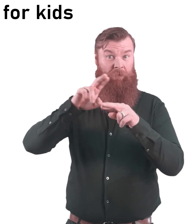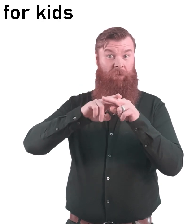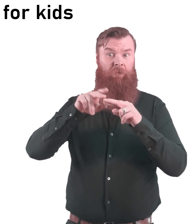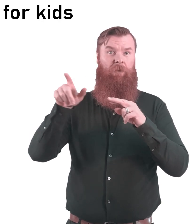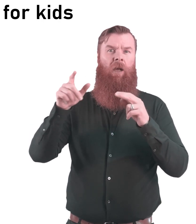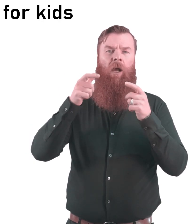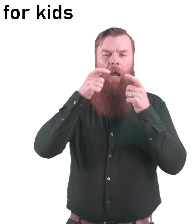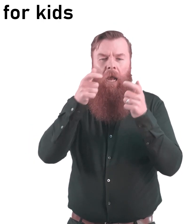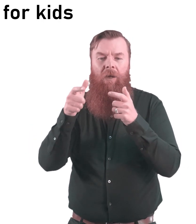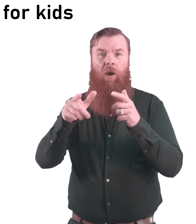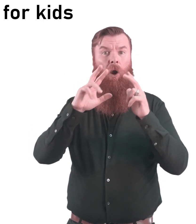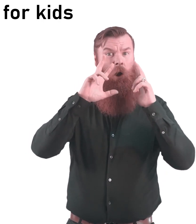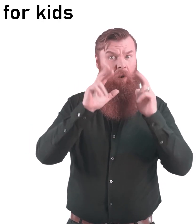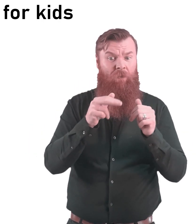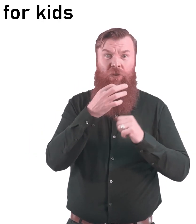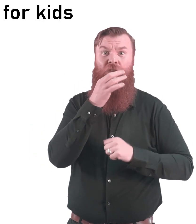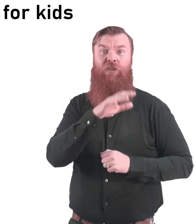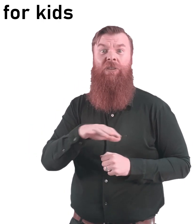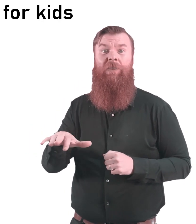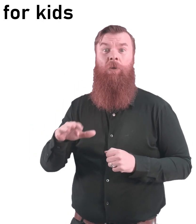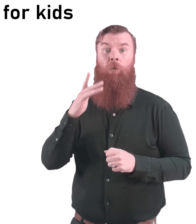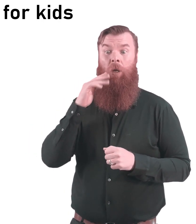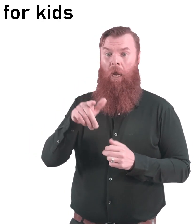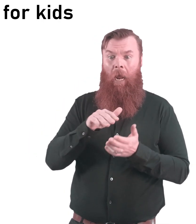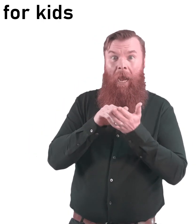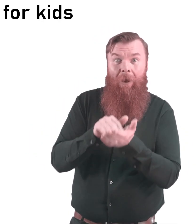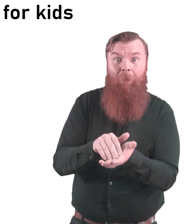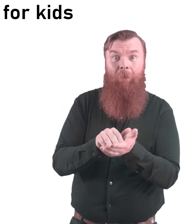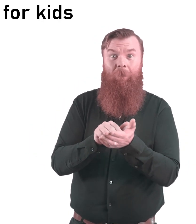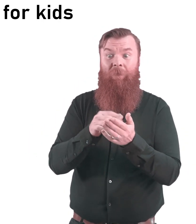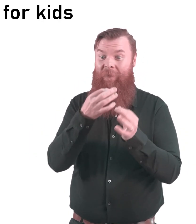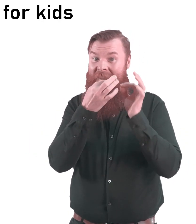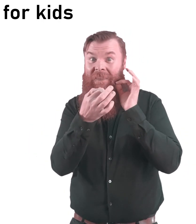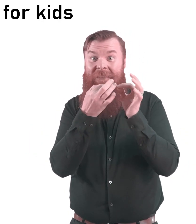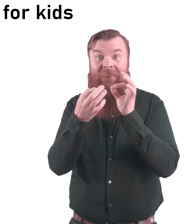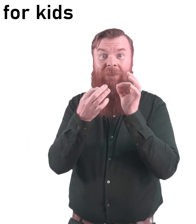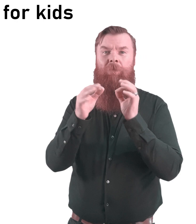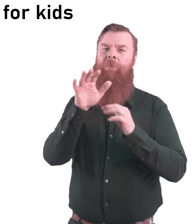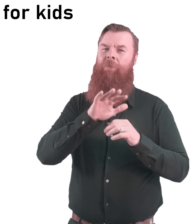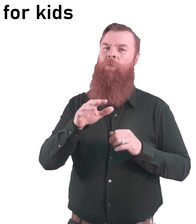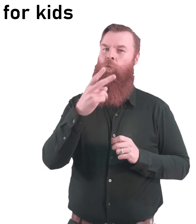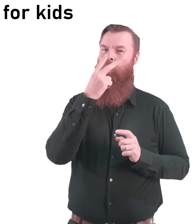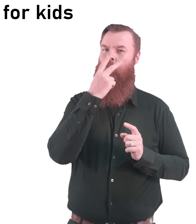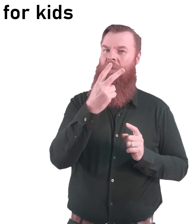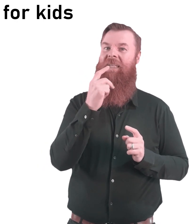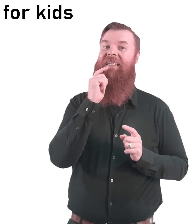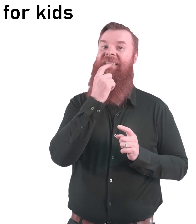Parents should begin flossing their children's teeth once they have at least two teeth touching side-by-side.